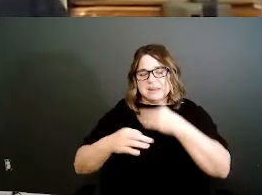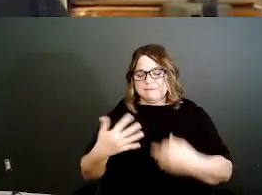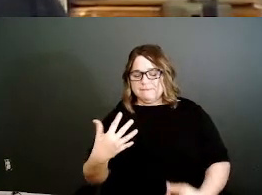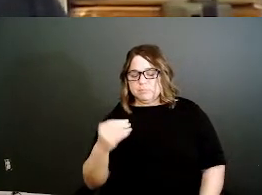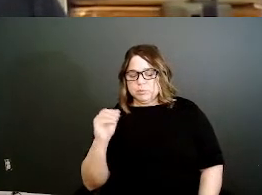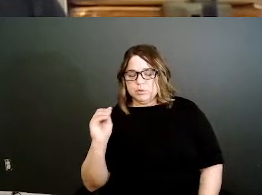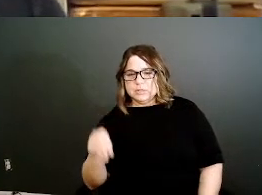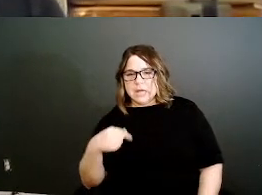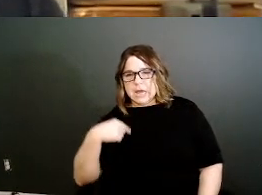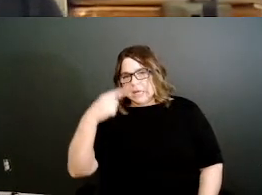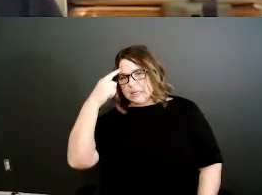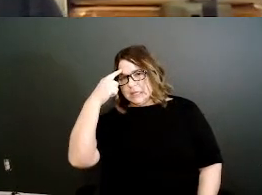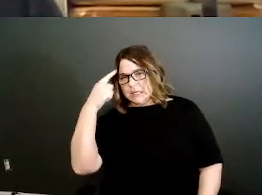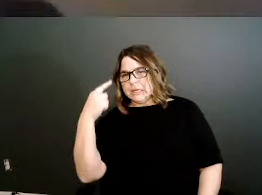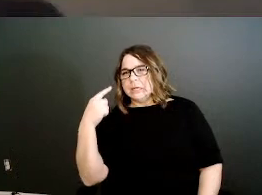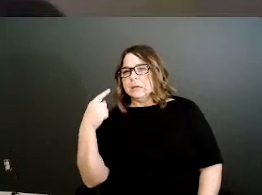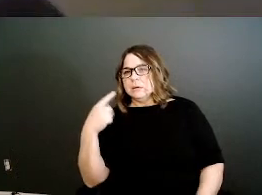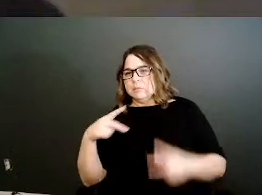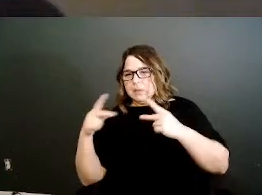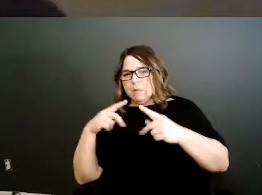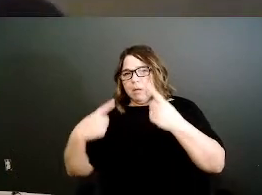≫ COUNCIL PRESIDENT BENDER: THANK YOU. COUNCIL MEMBER ELLISON.